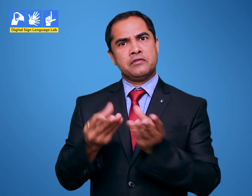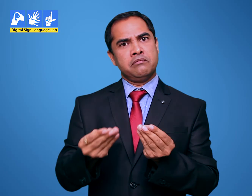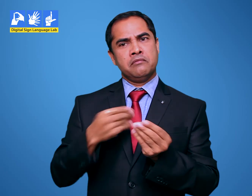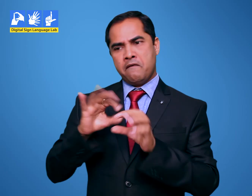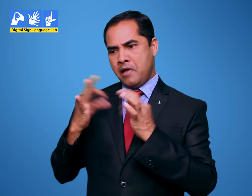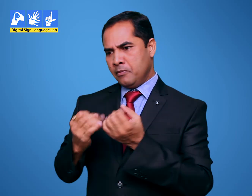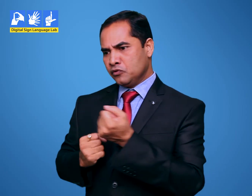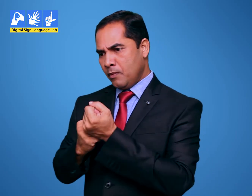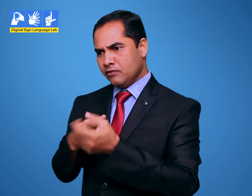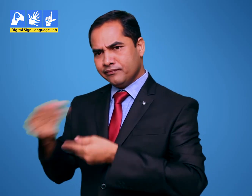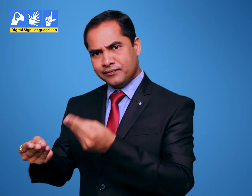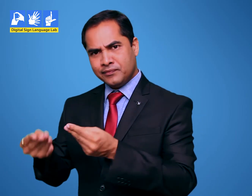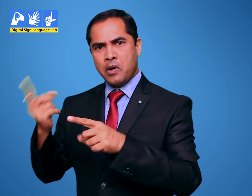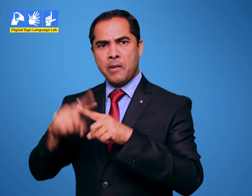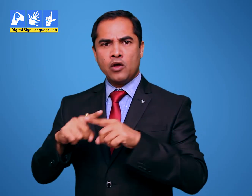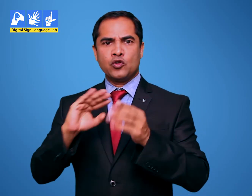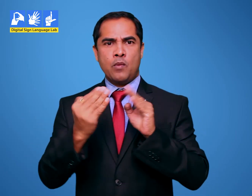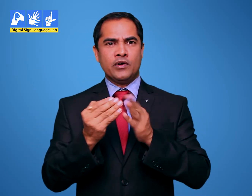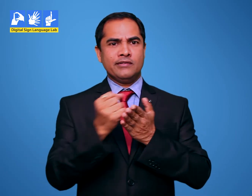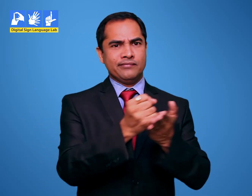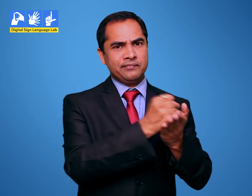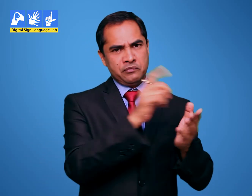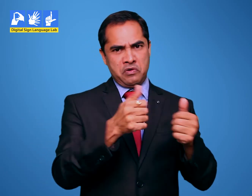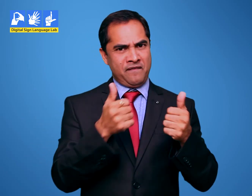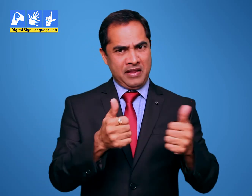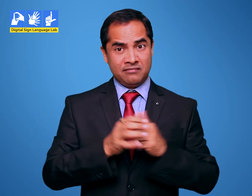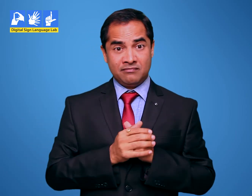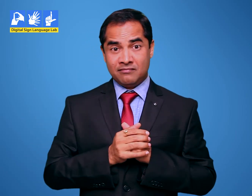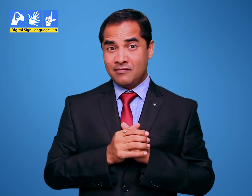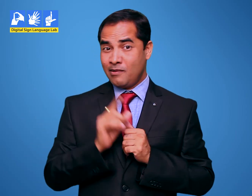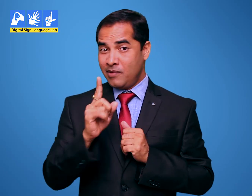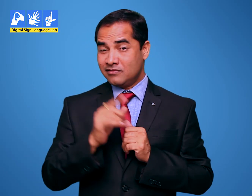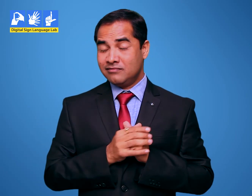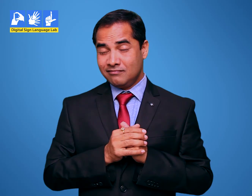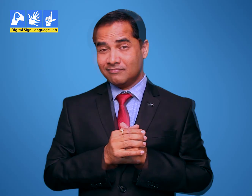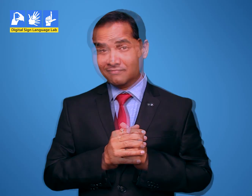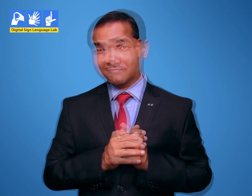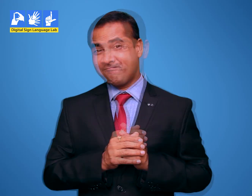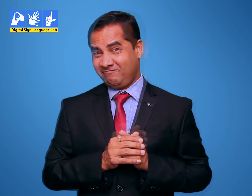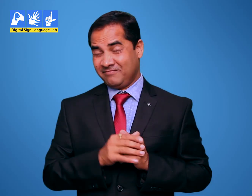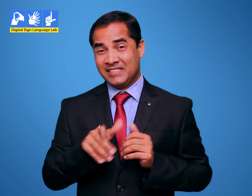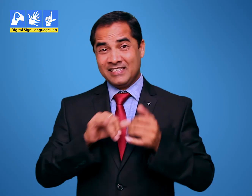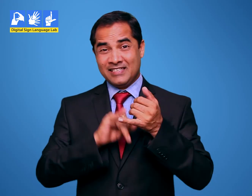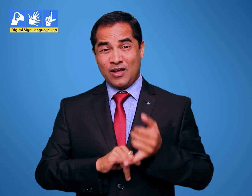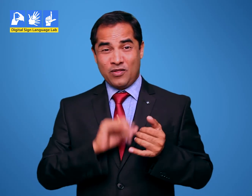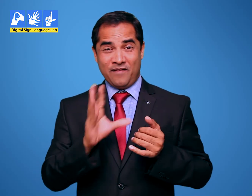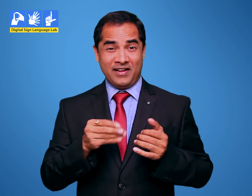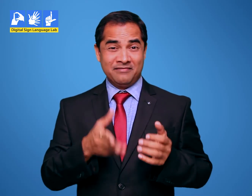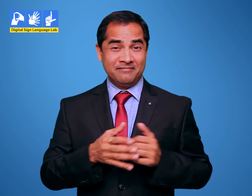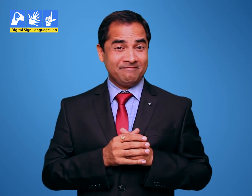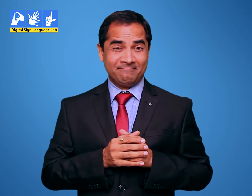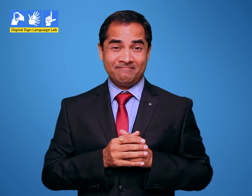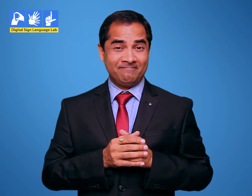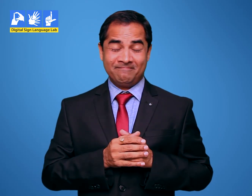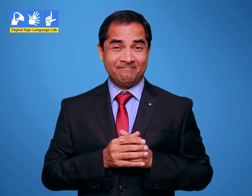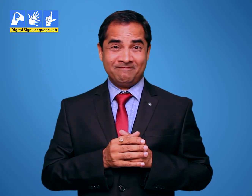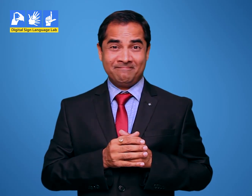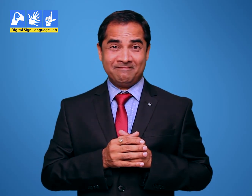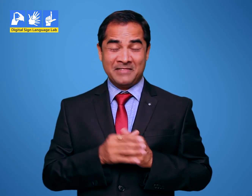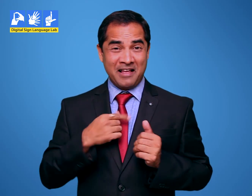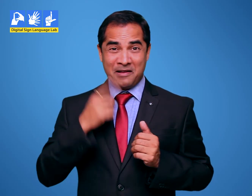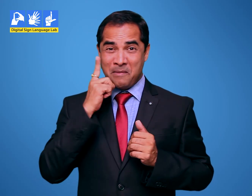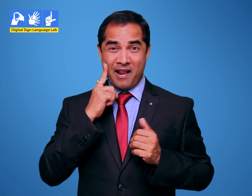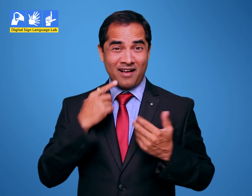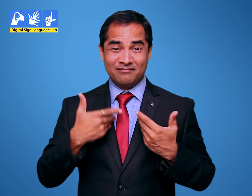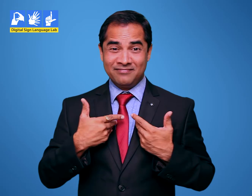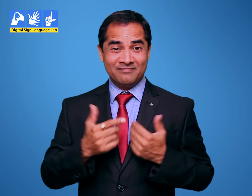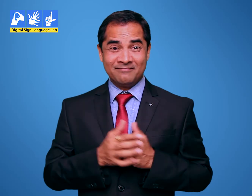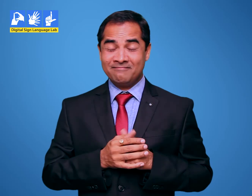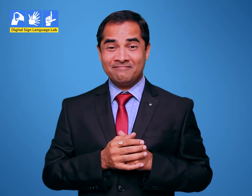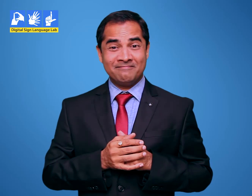fulfill those obligations, but in a country like South Africa, for a black